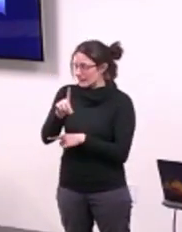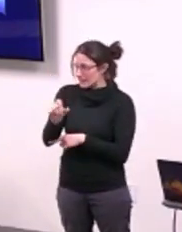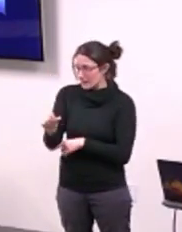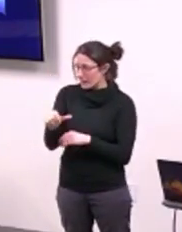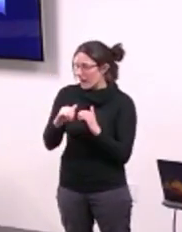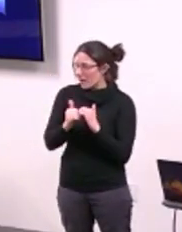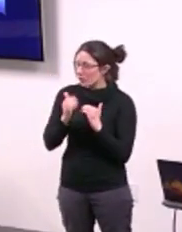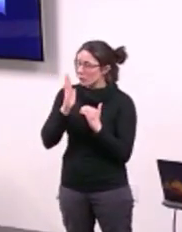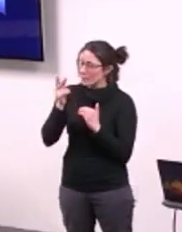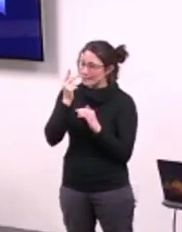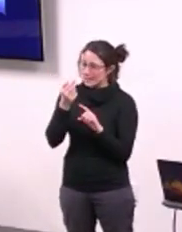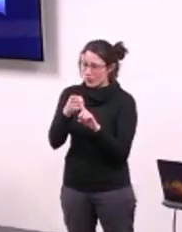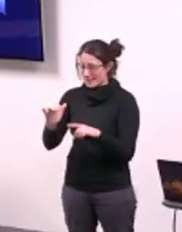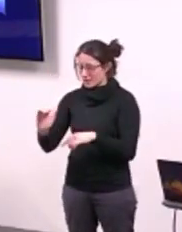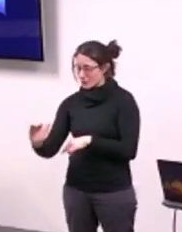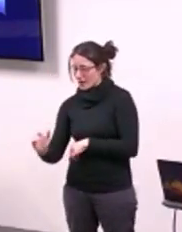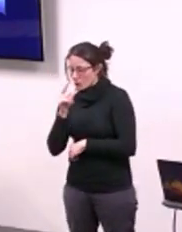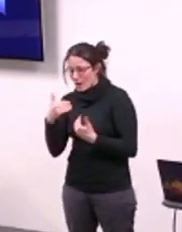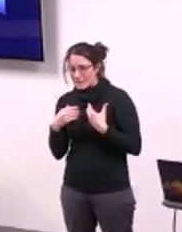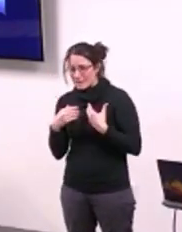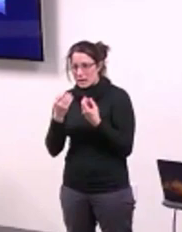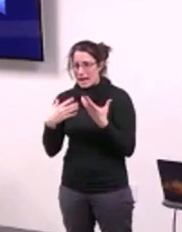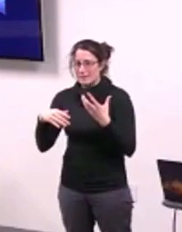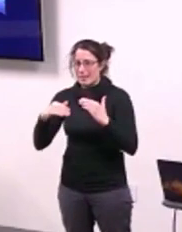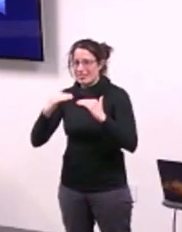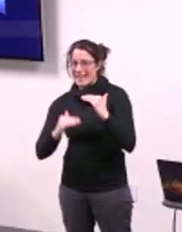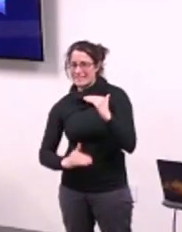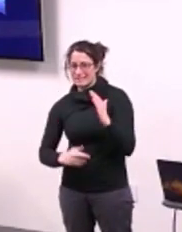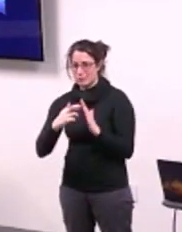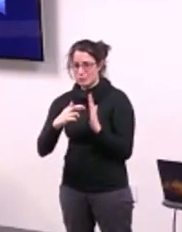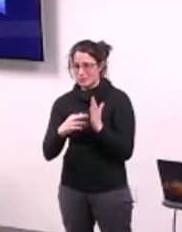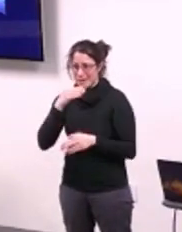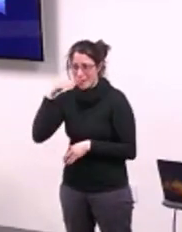From a child who has a lot less discipline at home. Is everybody following what I'm saying?